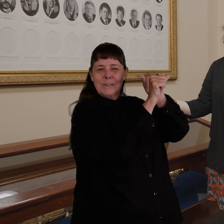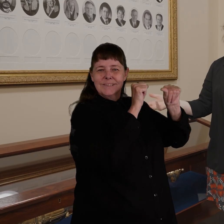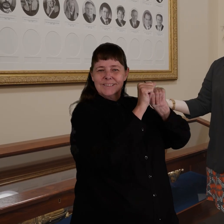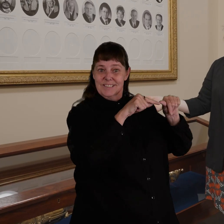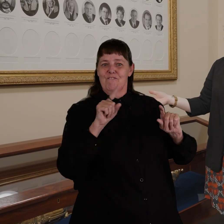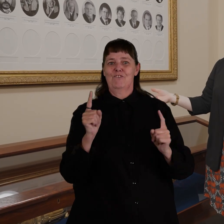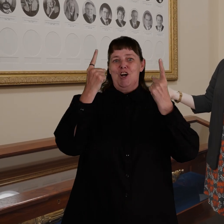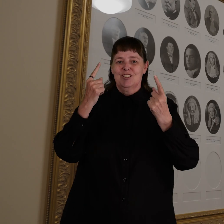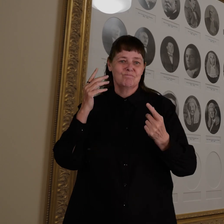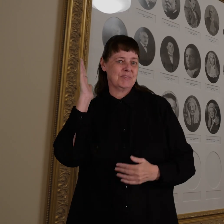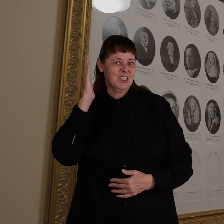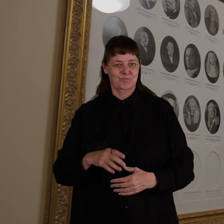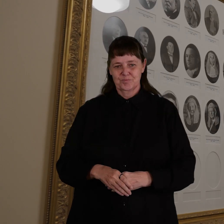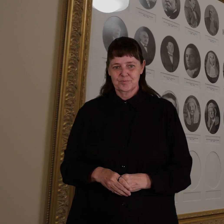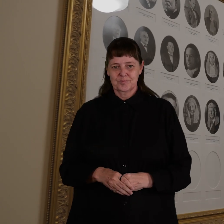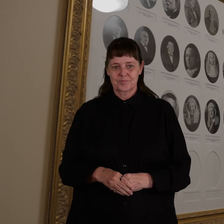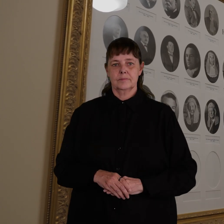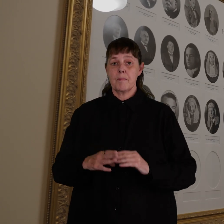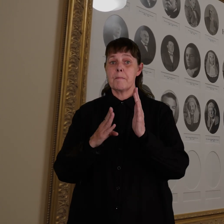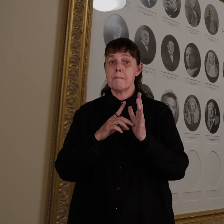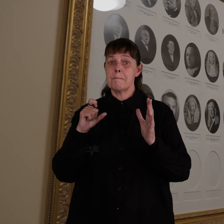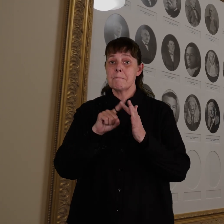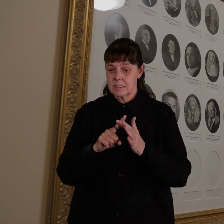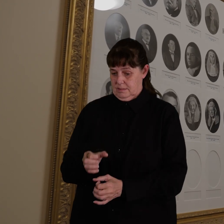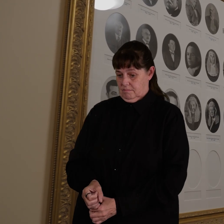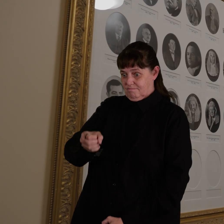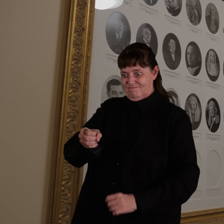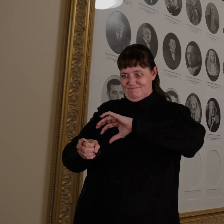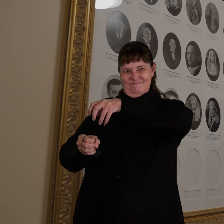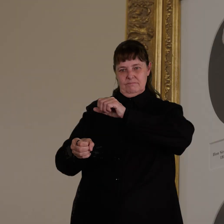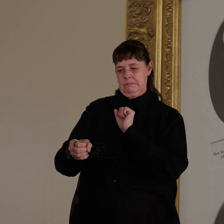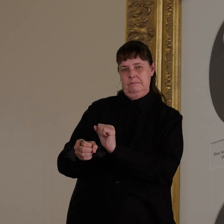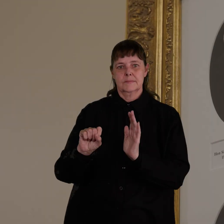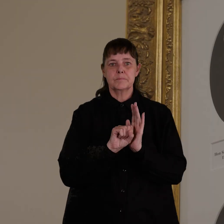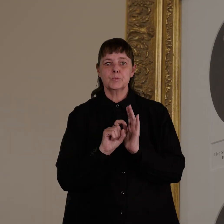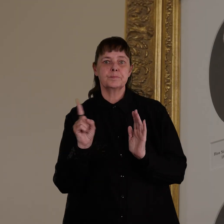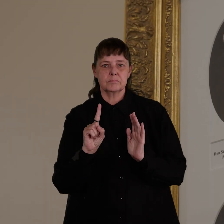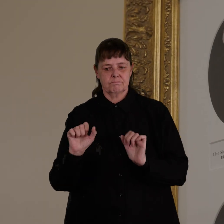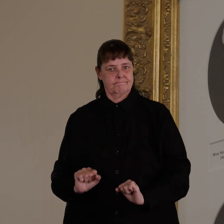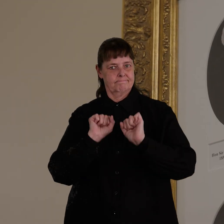the House of Assembly, and it goes backwards in time, right back to our first speaker.